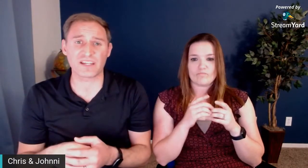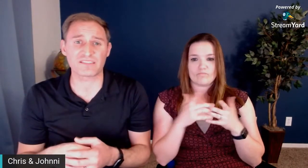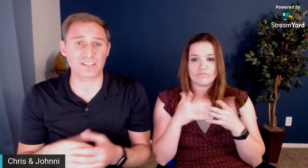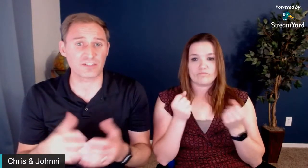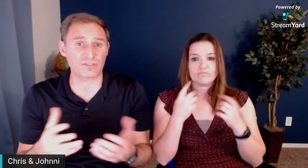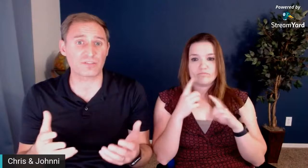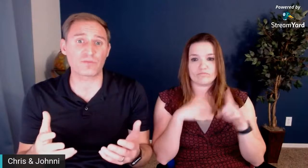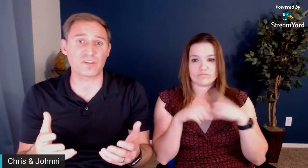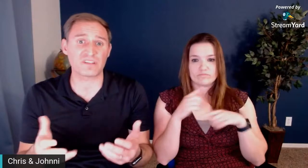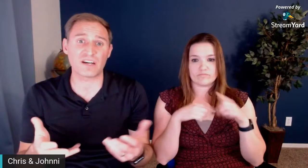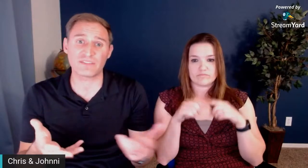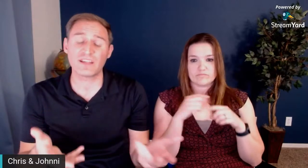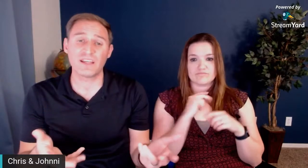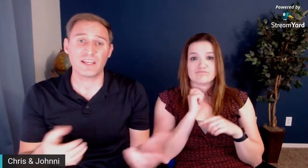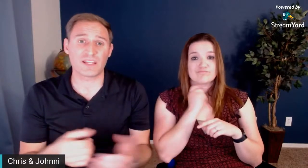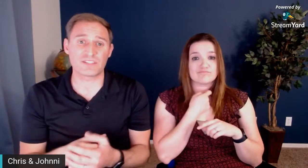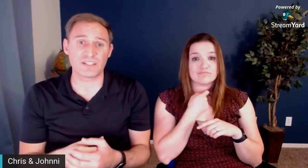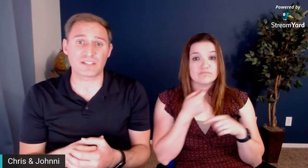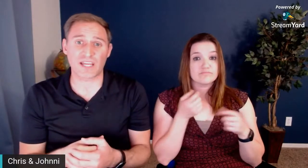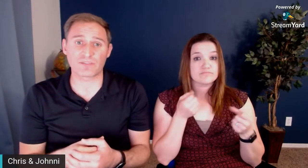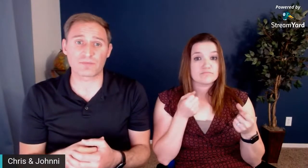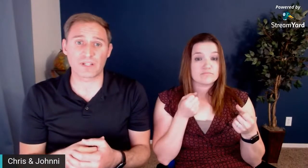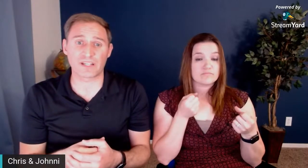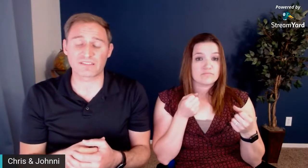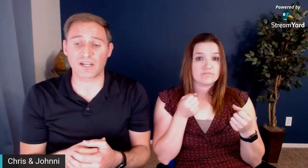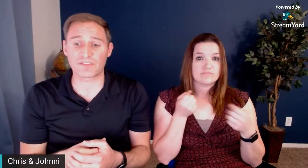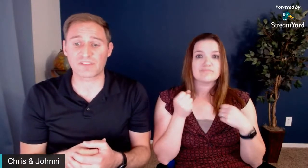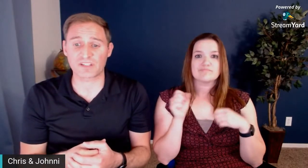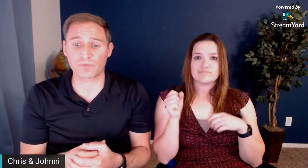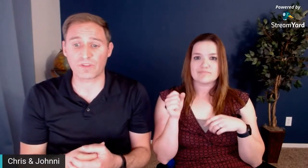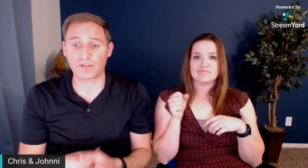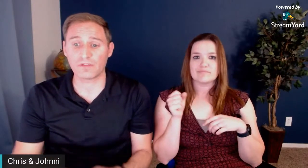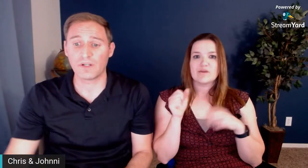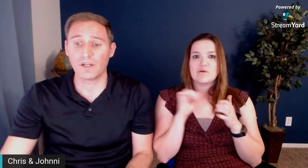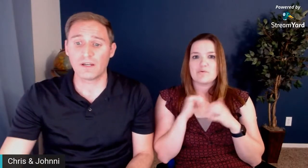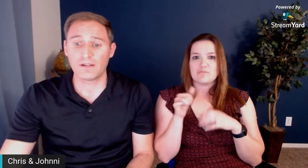science like you can turn your voice off and she can have a nice conversation with you with